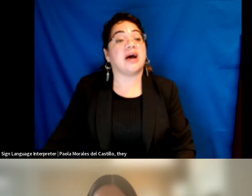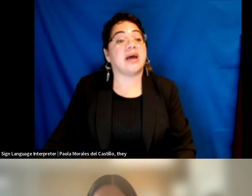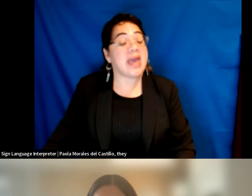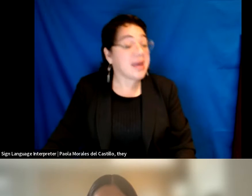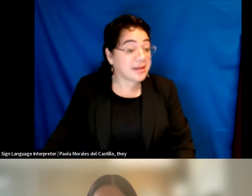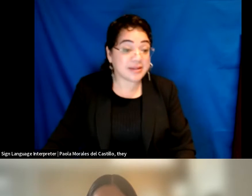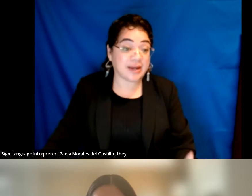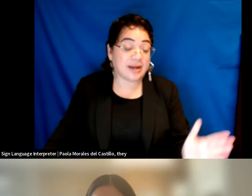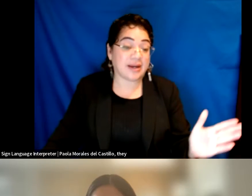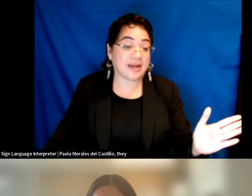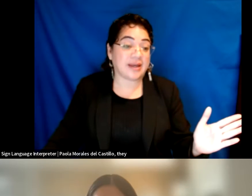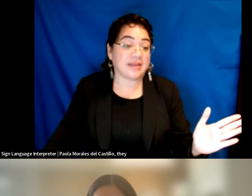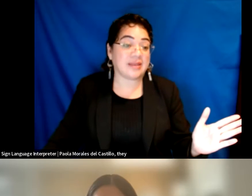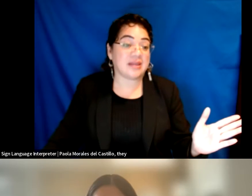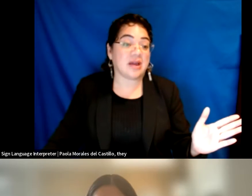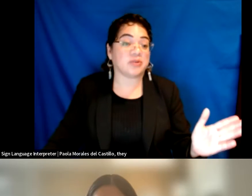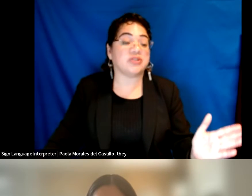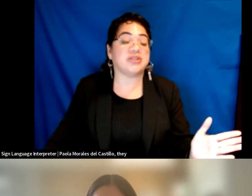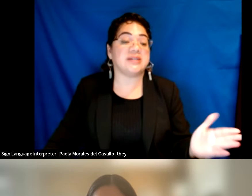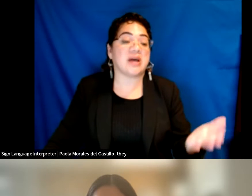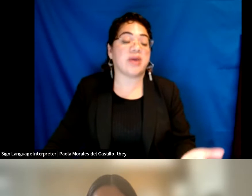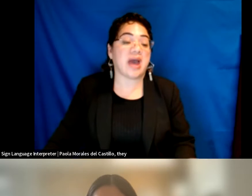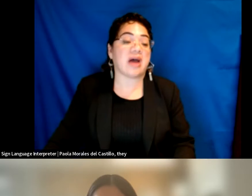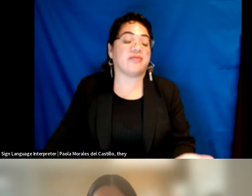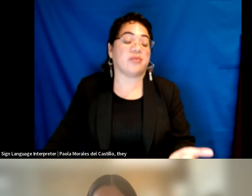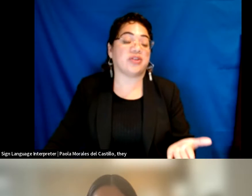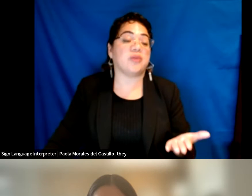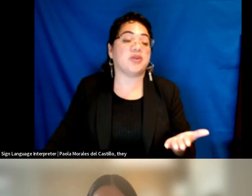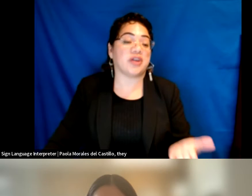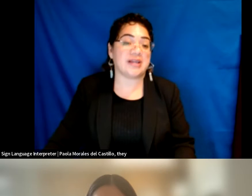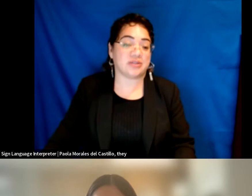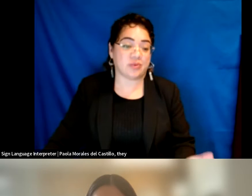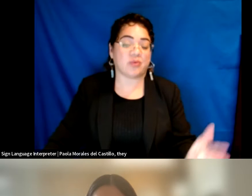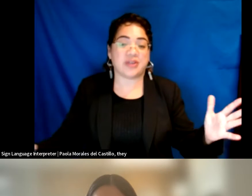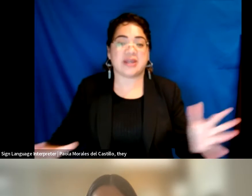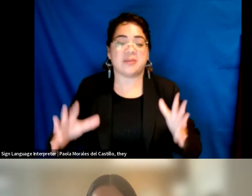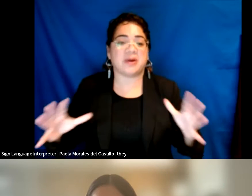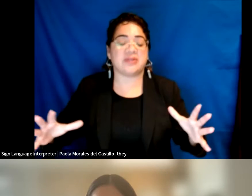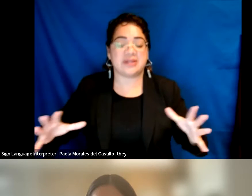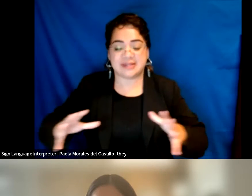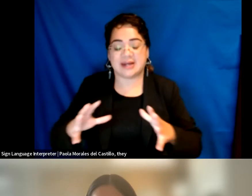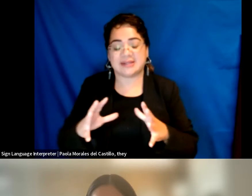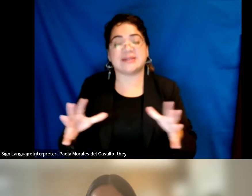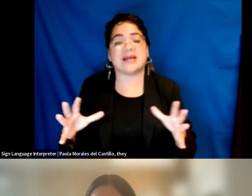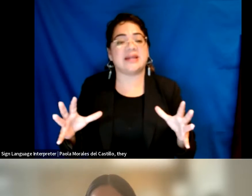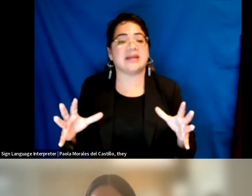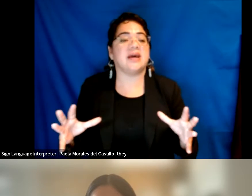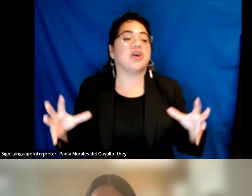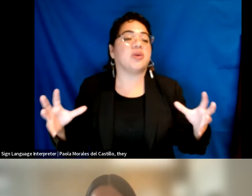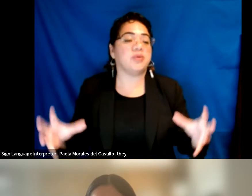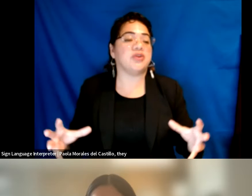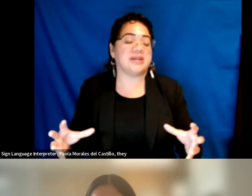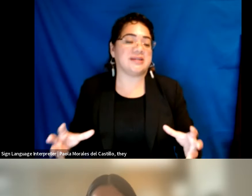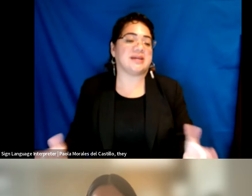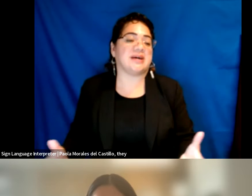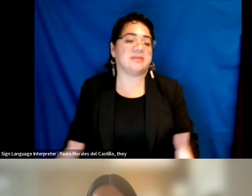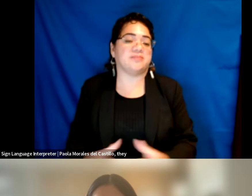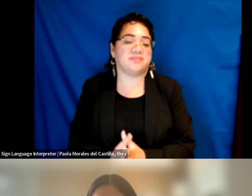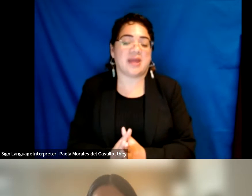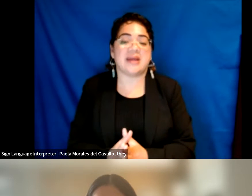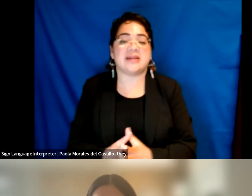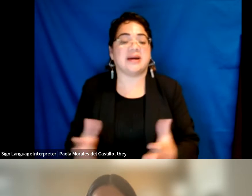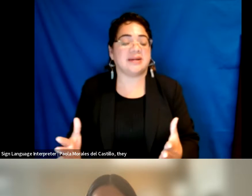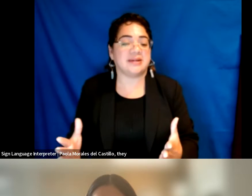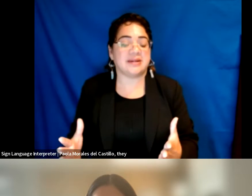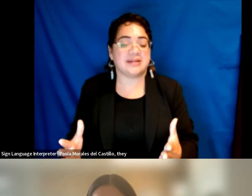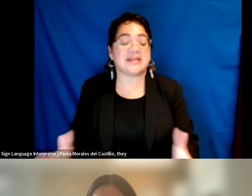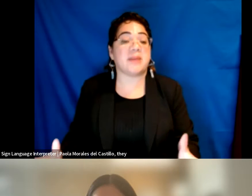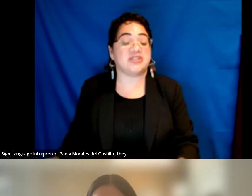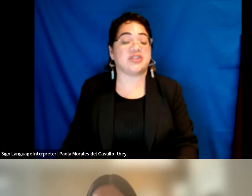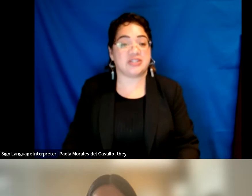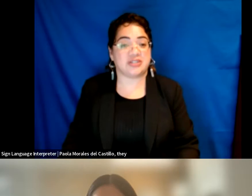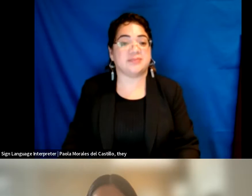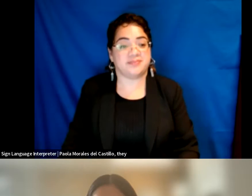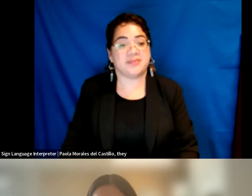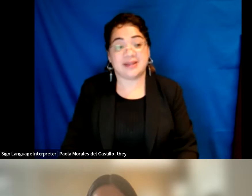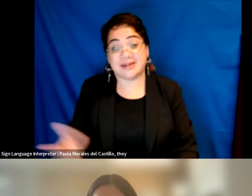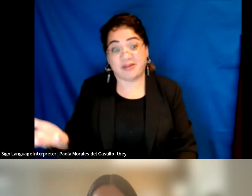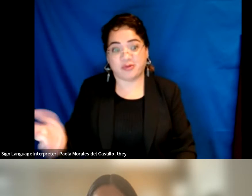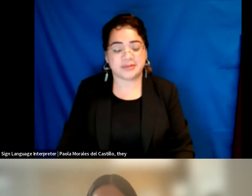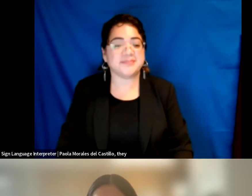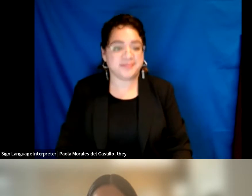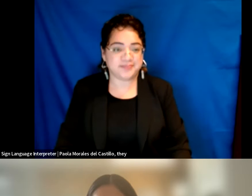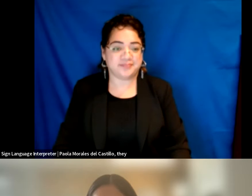Sign Language Interpreter | Paola Morales del Castillo, they: uh and uh, the the opportunities that we have with communication when we're thinking about these uh signing communities. Um and uh stem education in the deaf role.